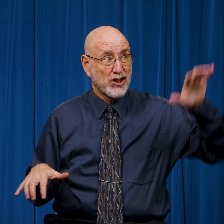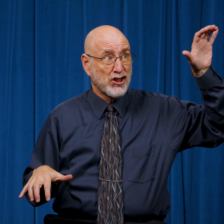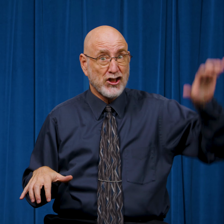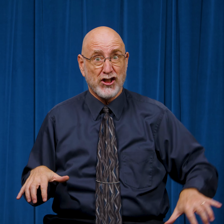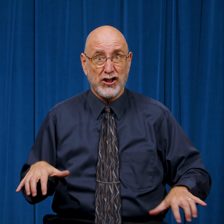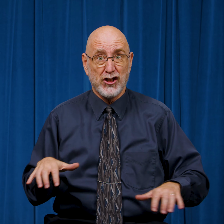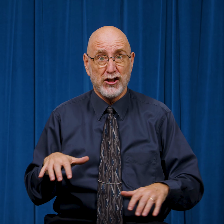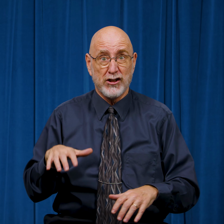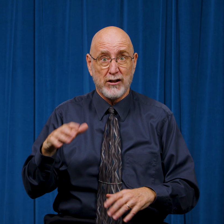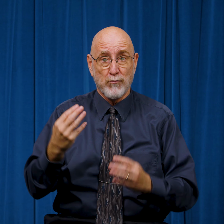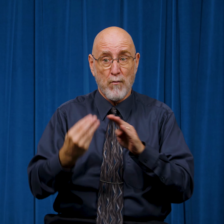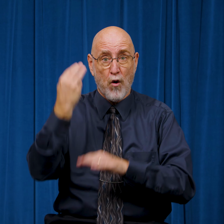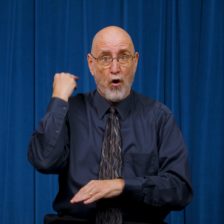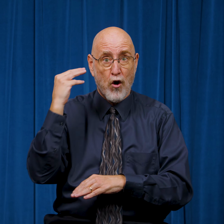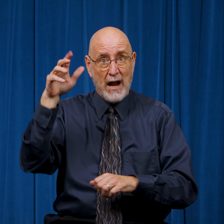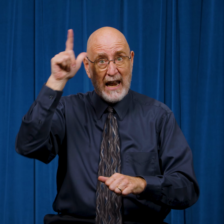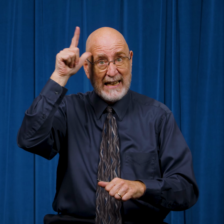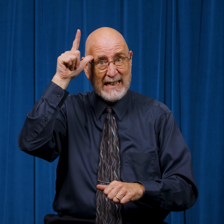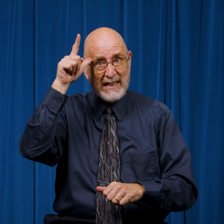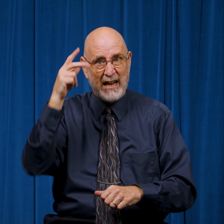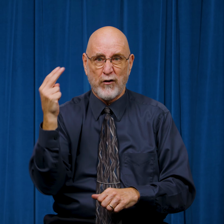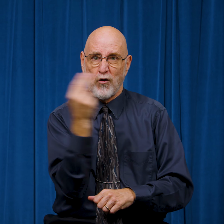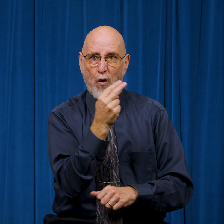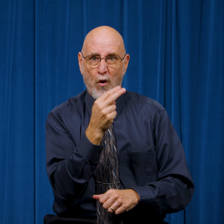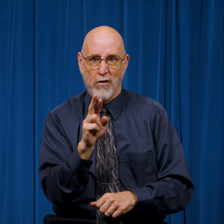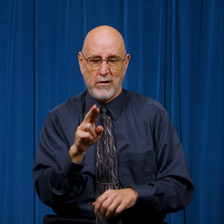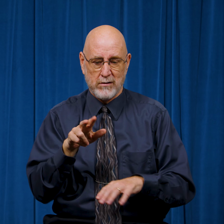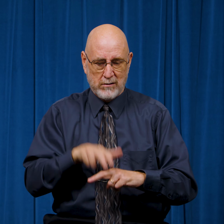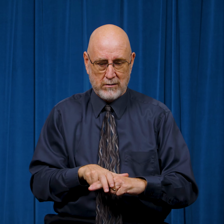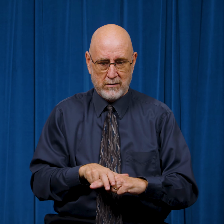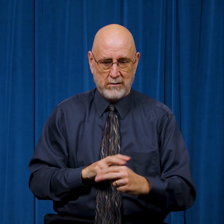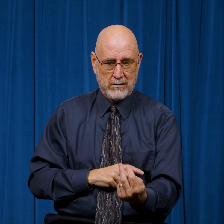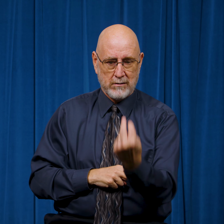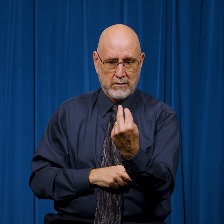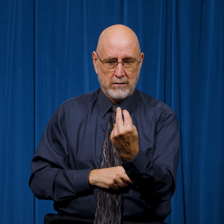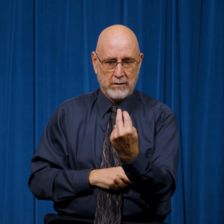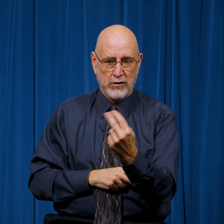is found in the north chamber to the right as you face Lincoln's statue.